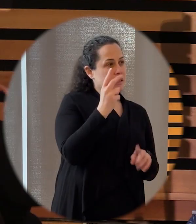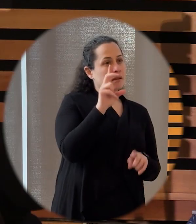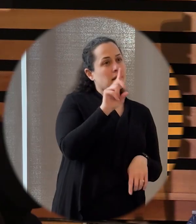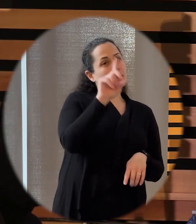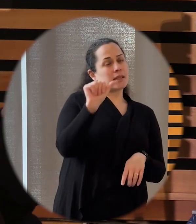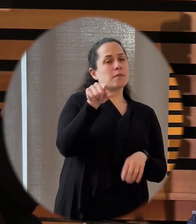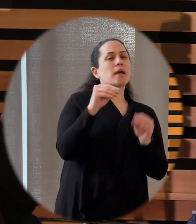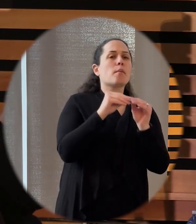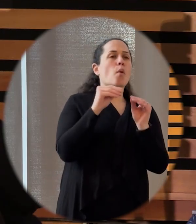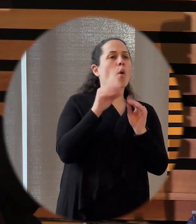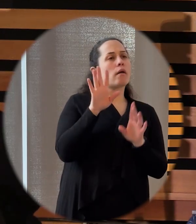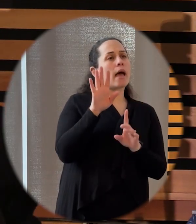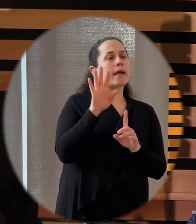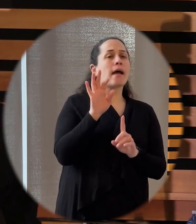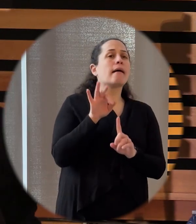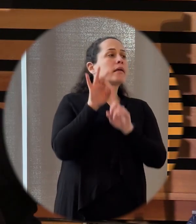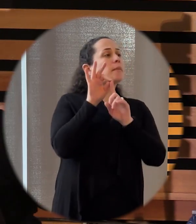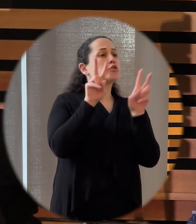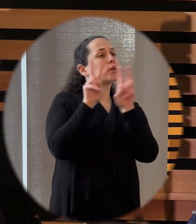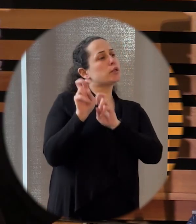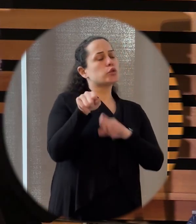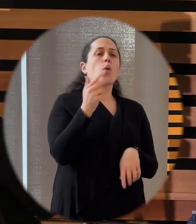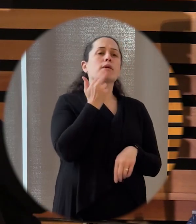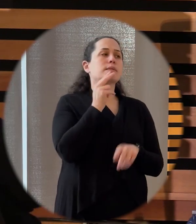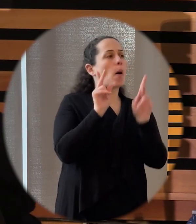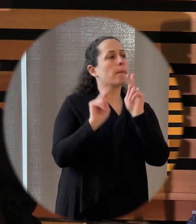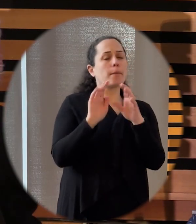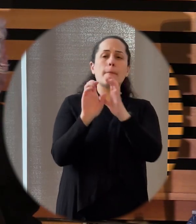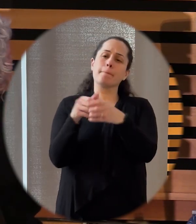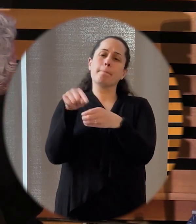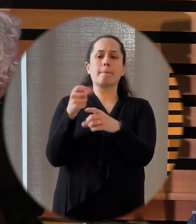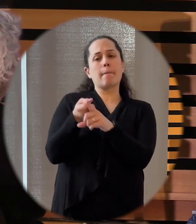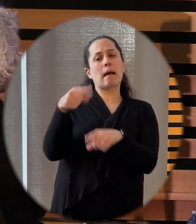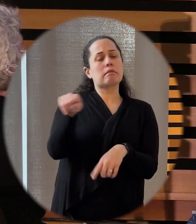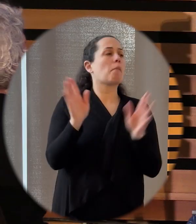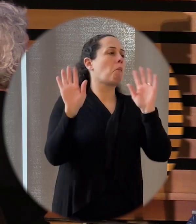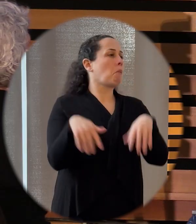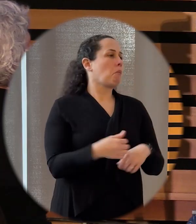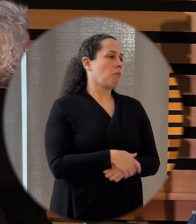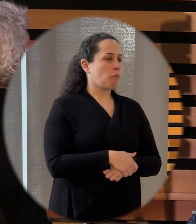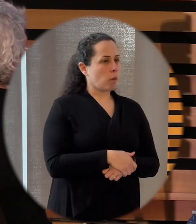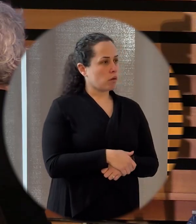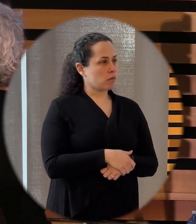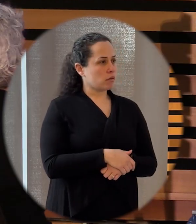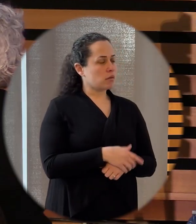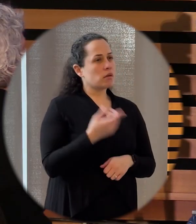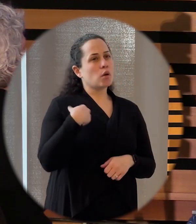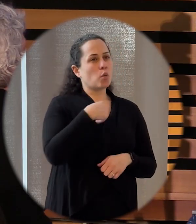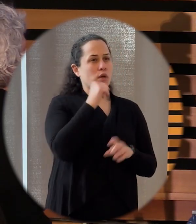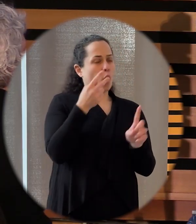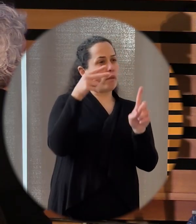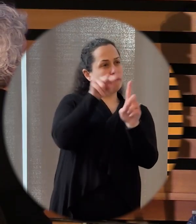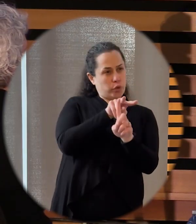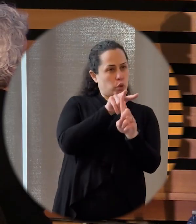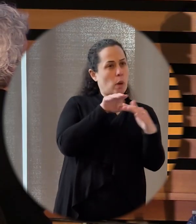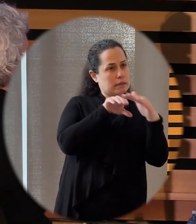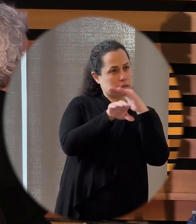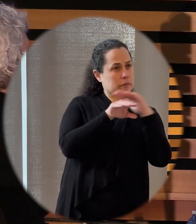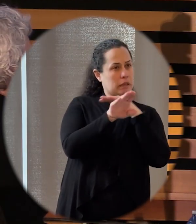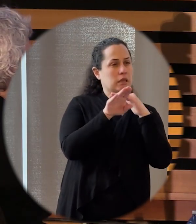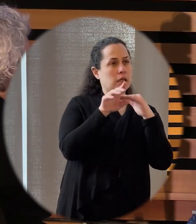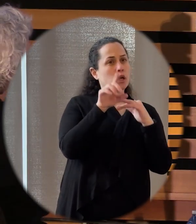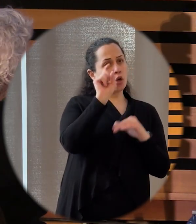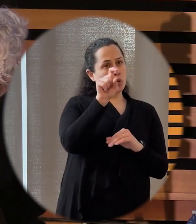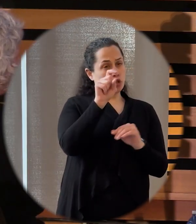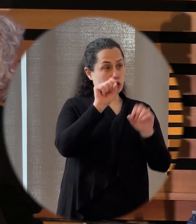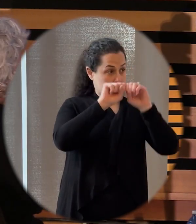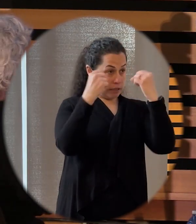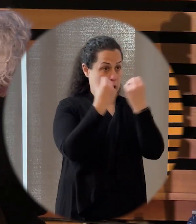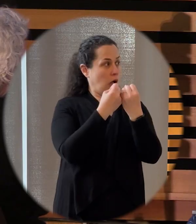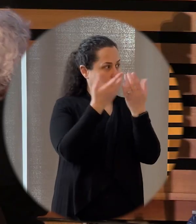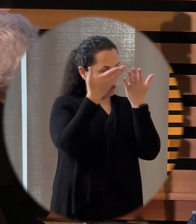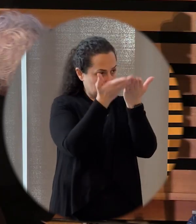specialized issue affecting a minority of people rather than as a part of building a society that